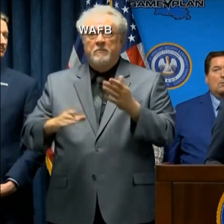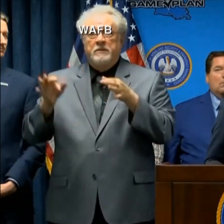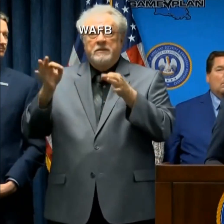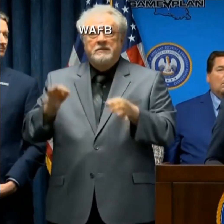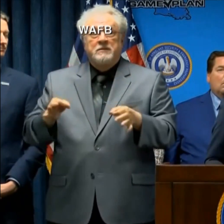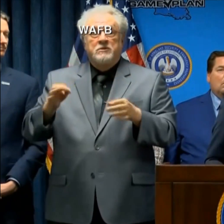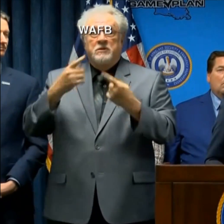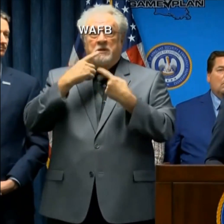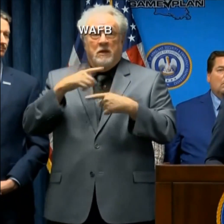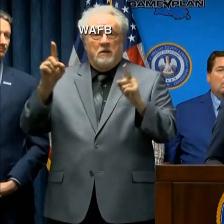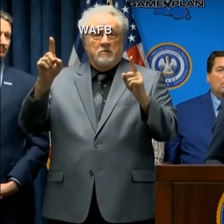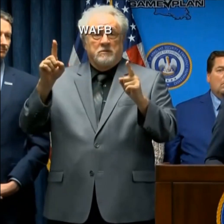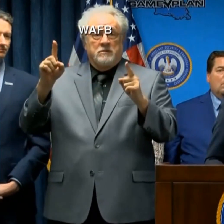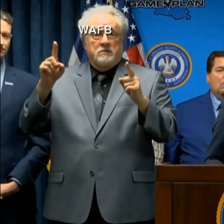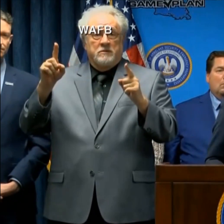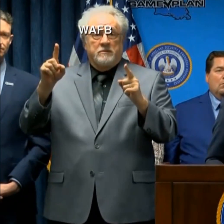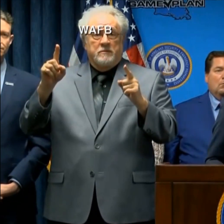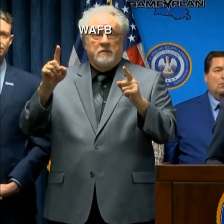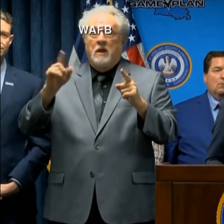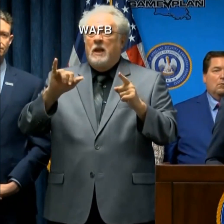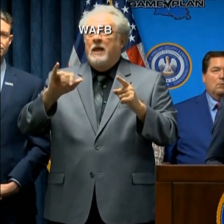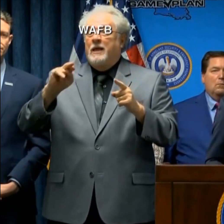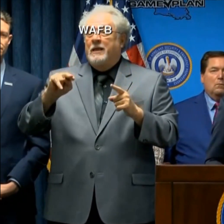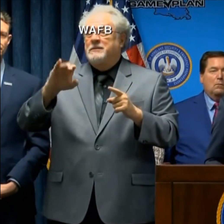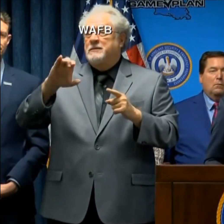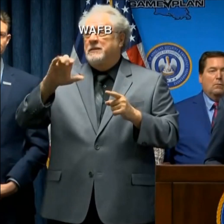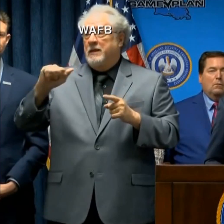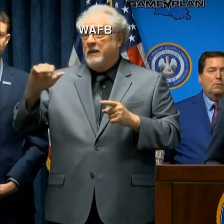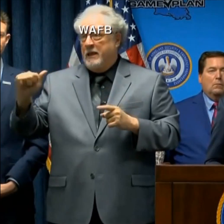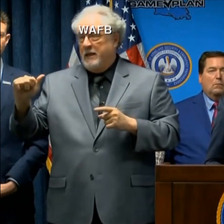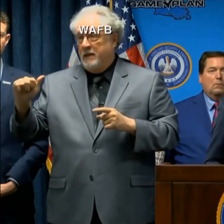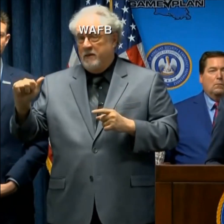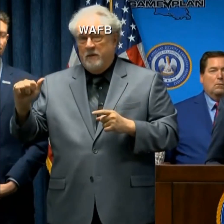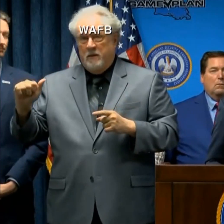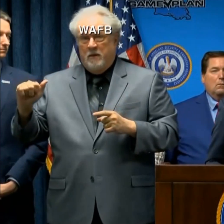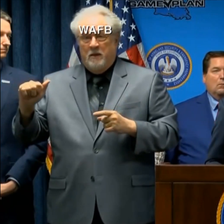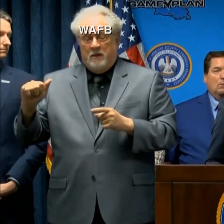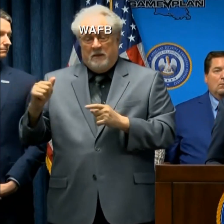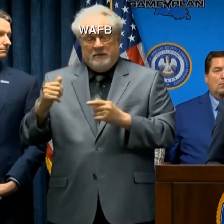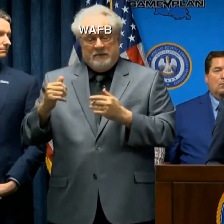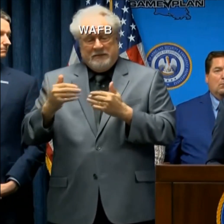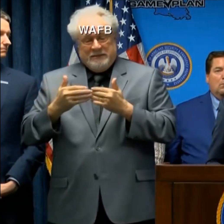announced by entities like the NCAA that over the coming days and weeks there